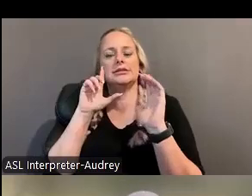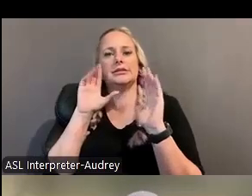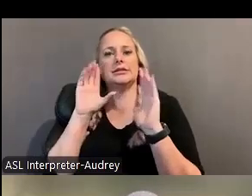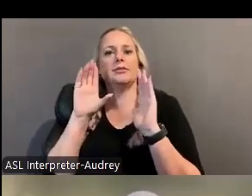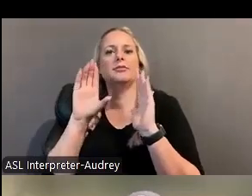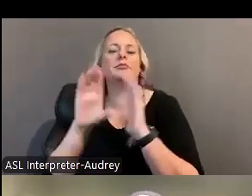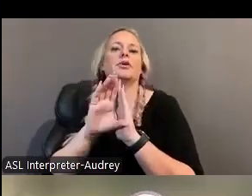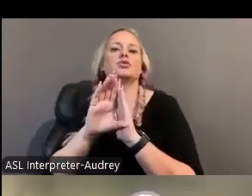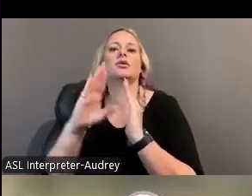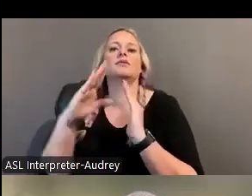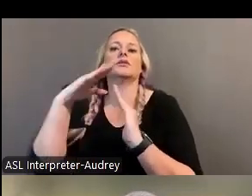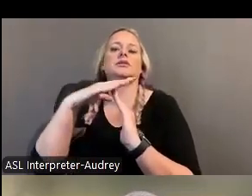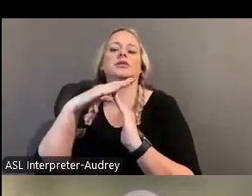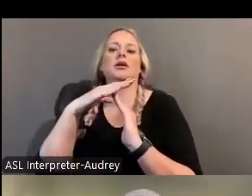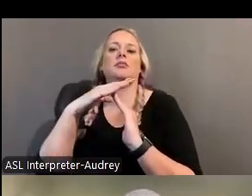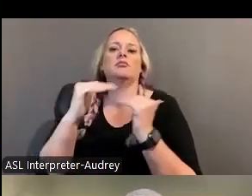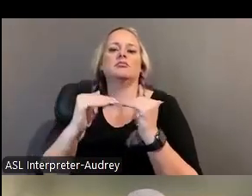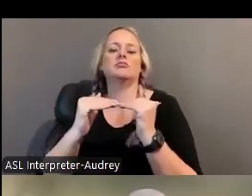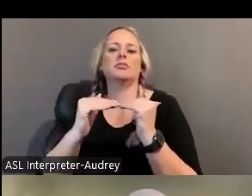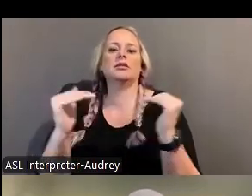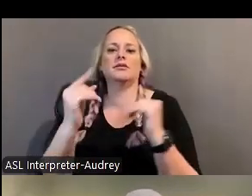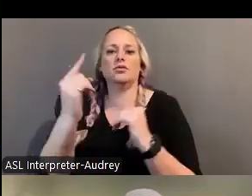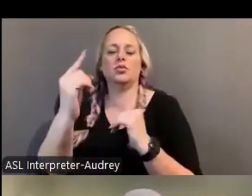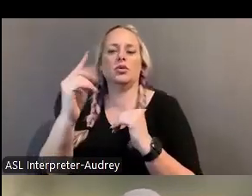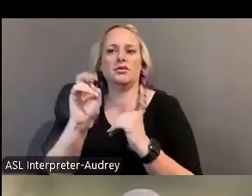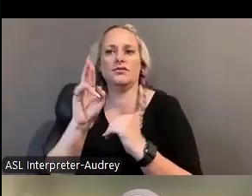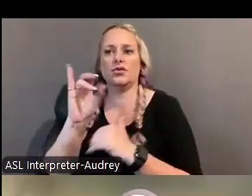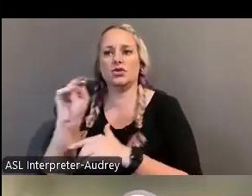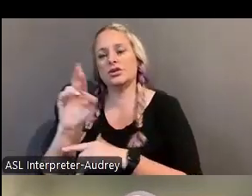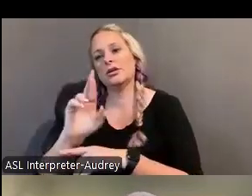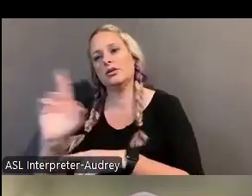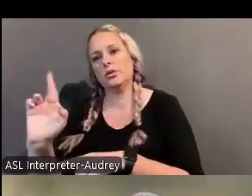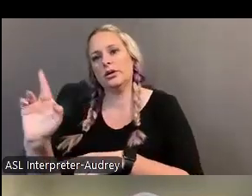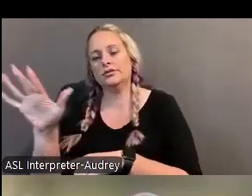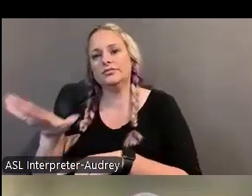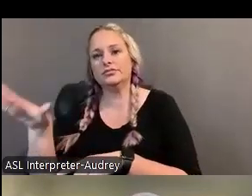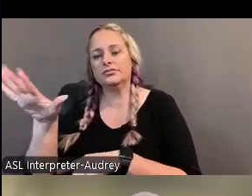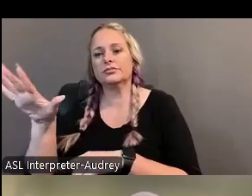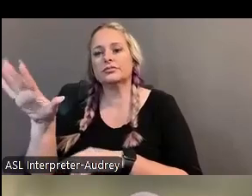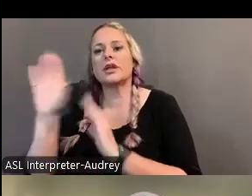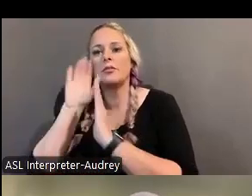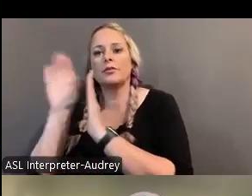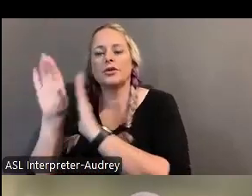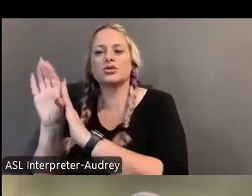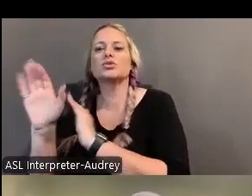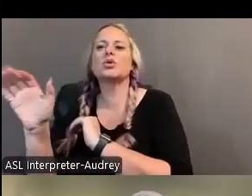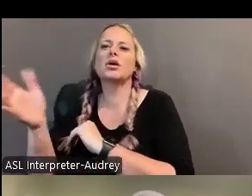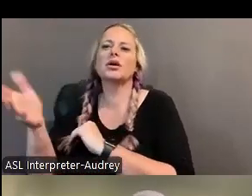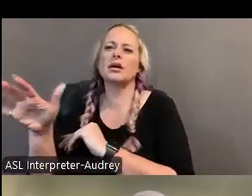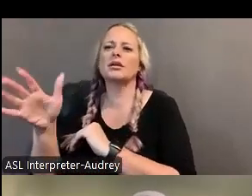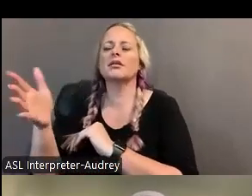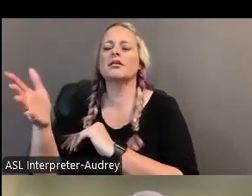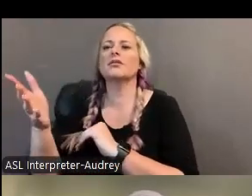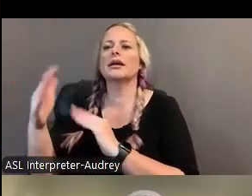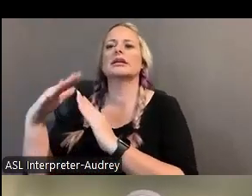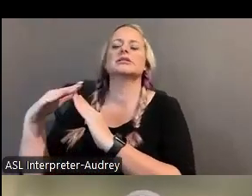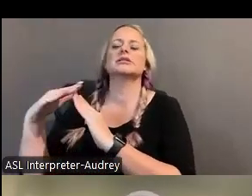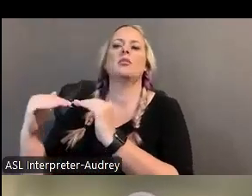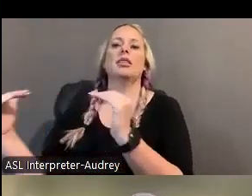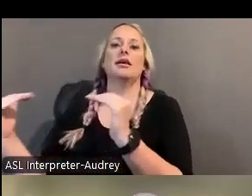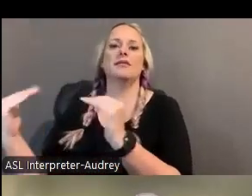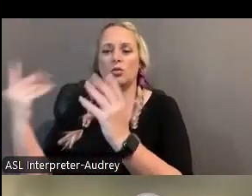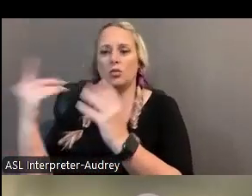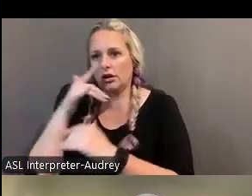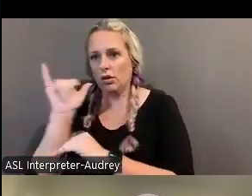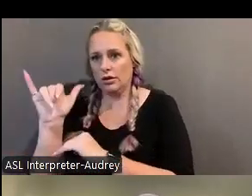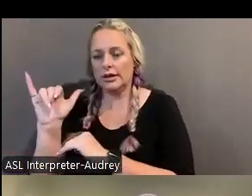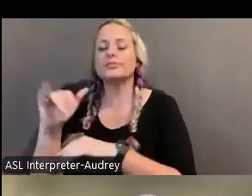one on the right over here. So, this is kind of the top level and what it looked like. And